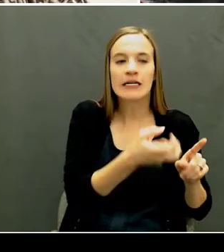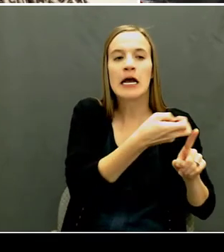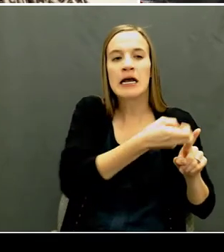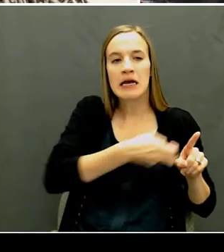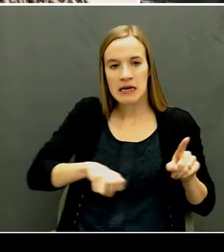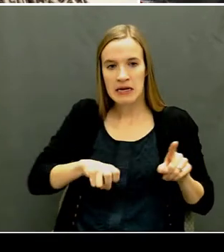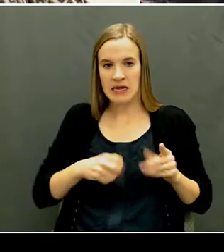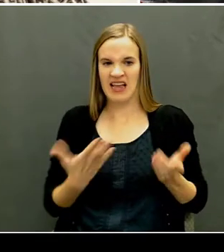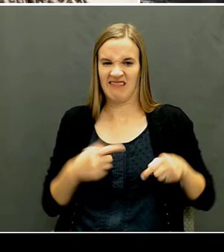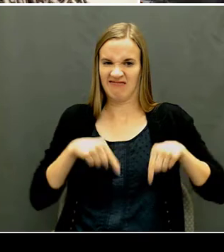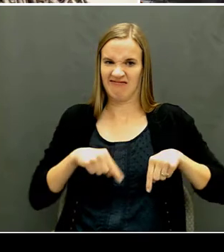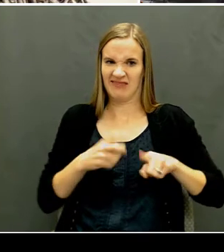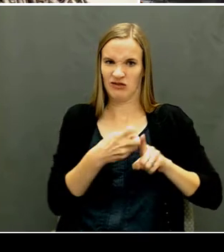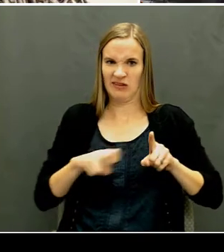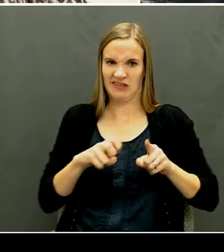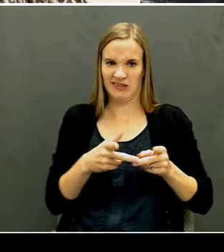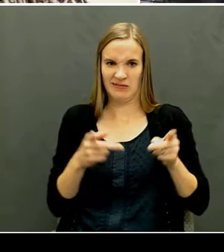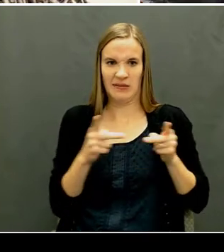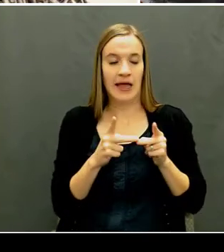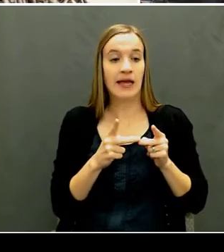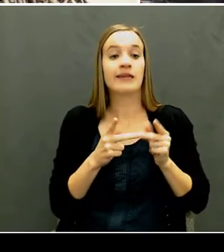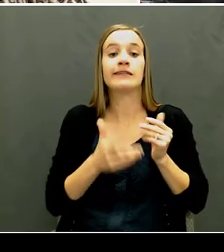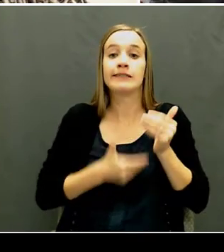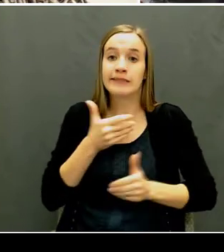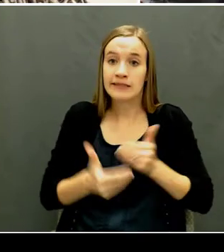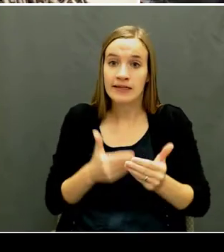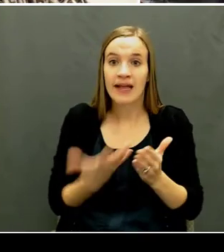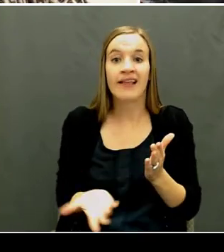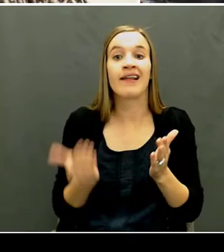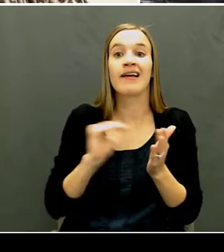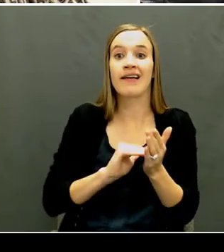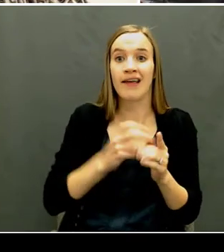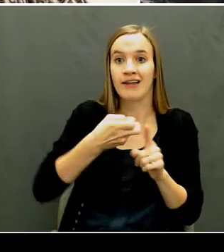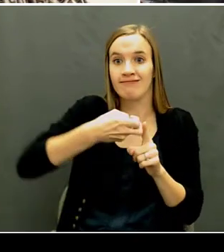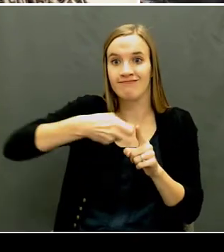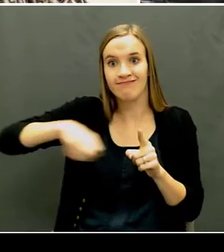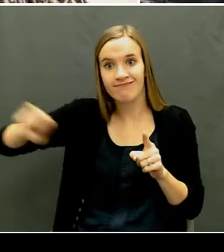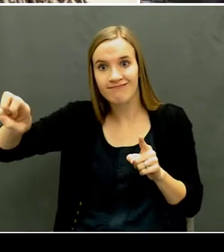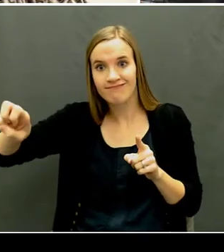and then we'd transition them again, and of course, probably my happiest moment was when we